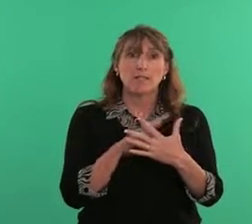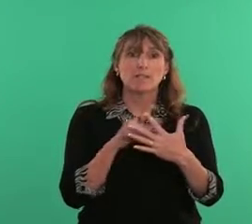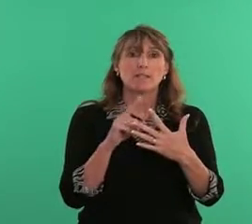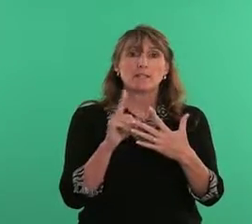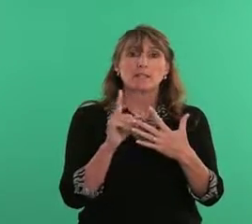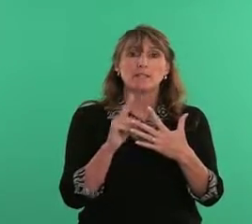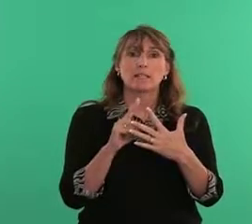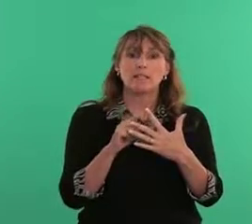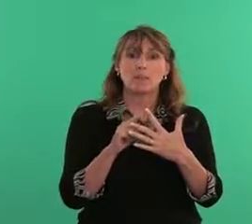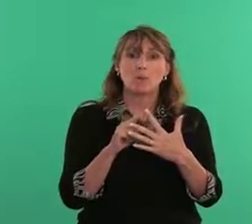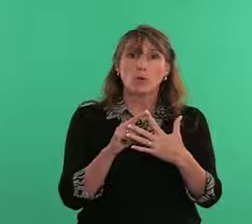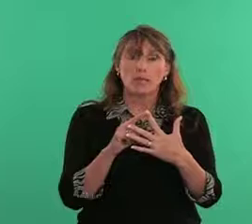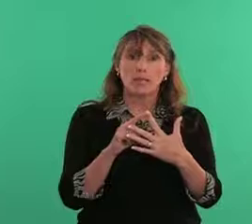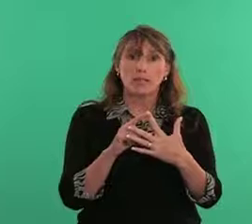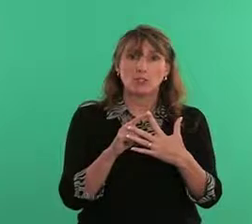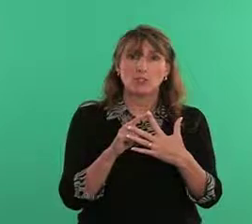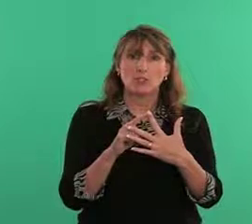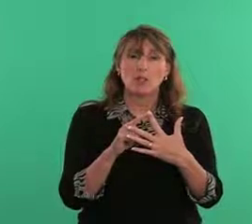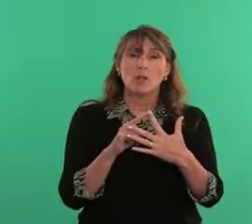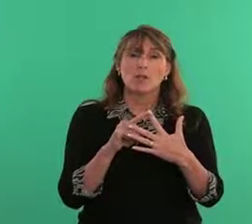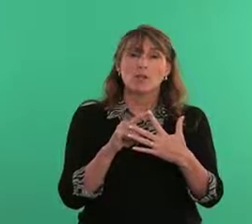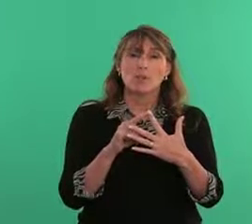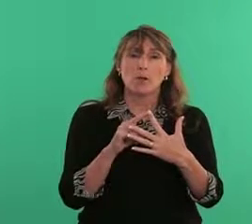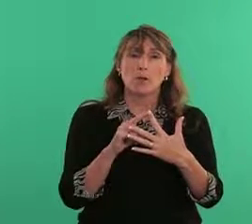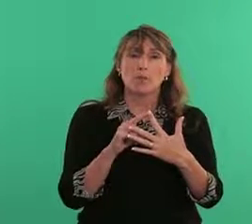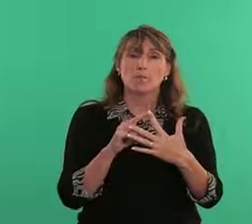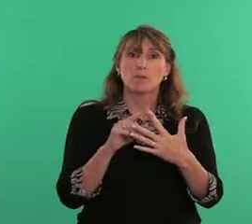The next thing is orientation of your palm.